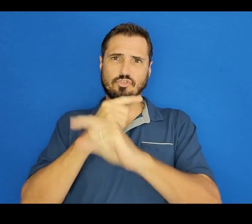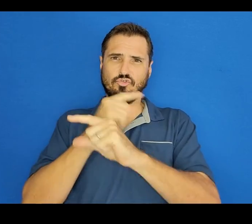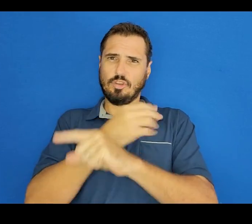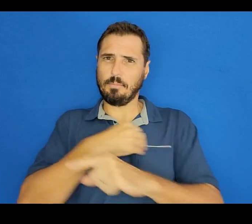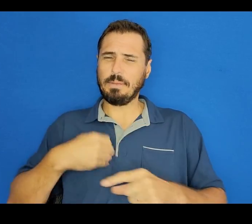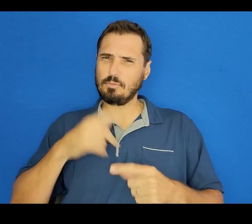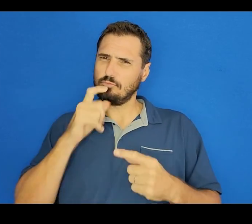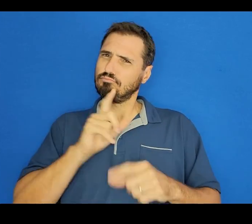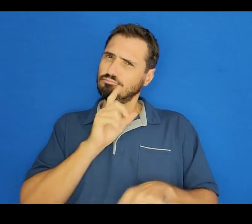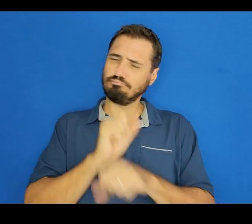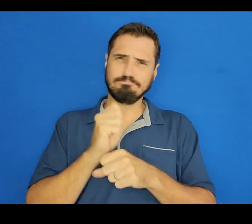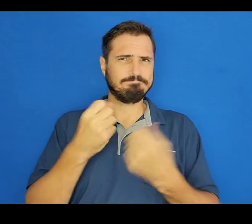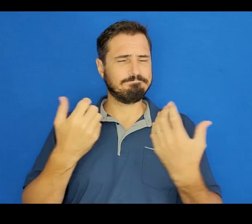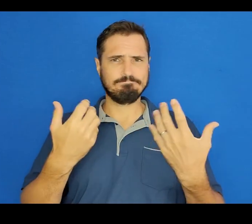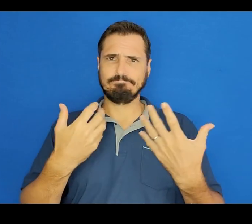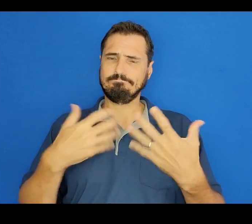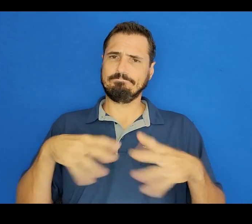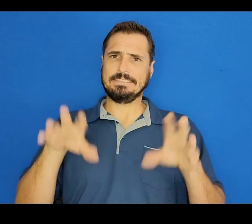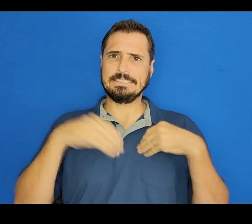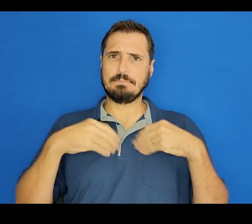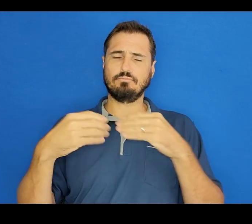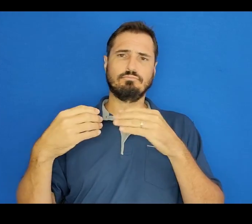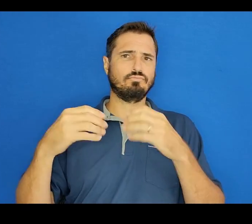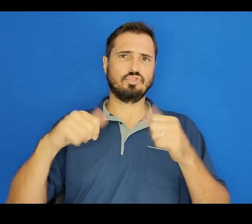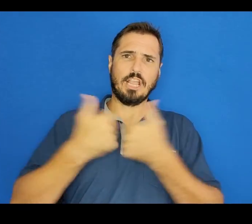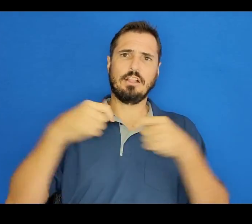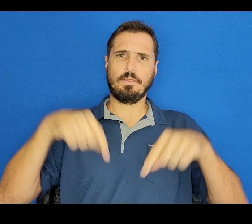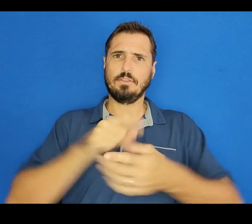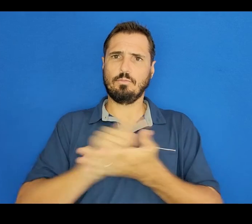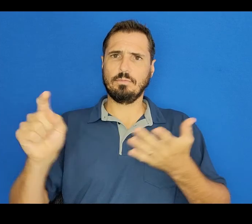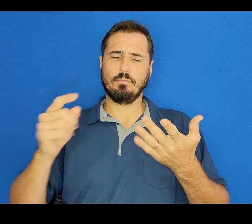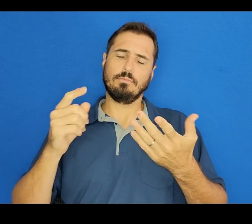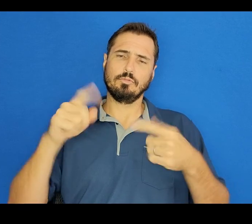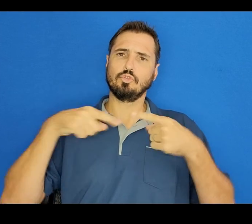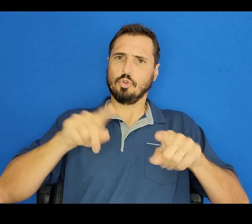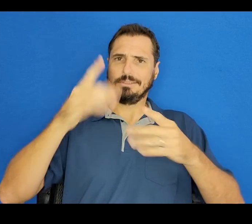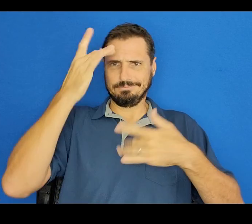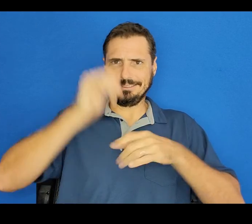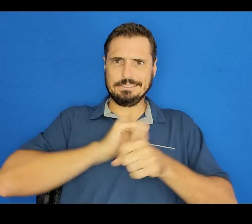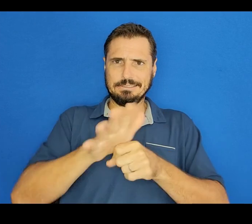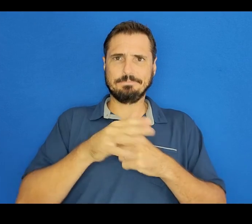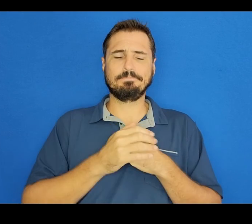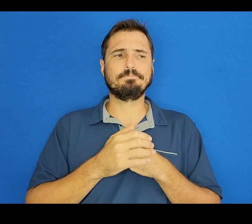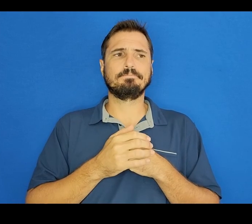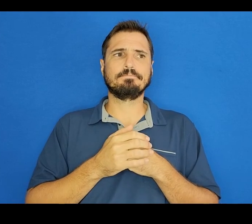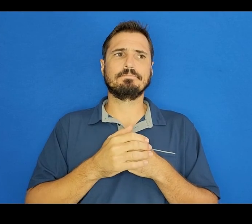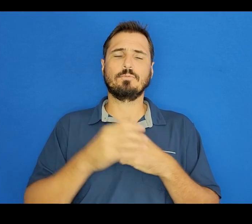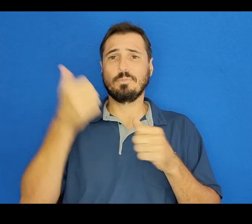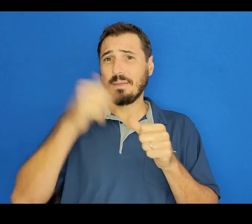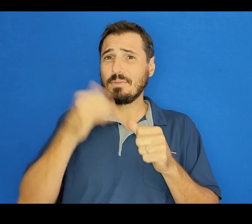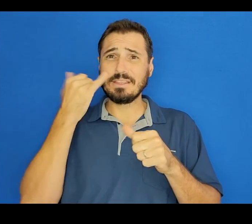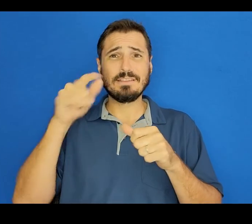If you have a veteran in your life, we honor them this week Again, remember everyone if you travel, get tested.